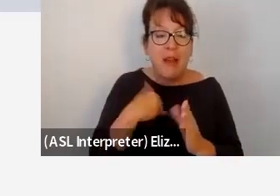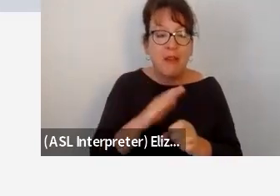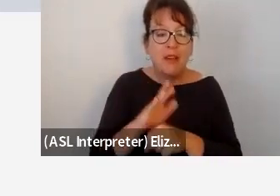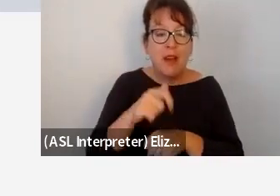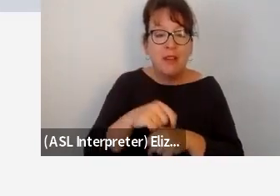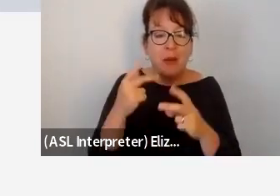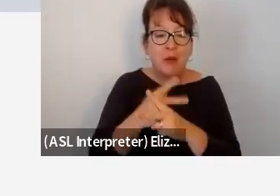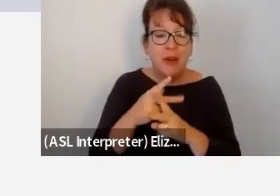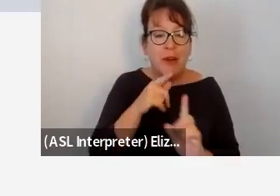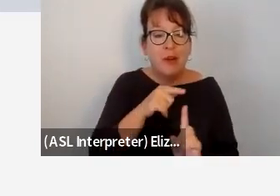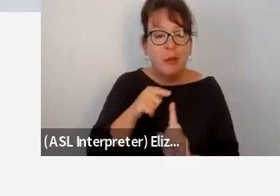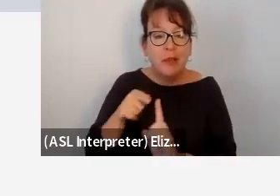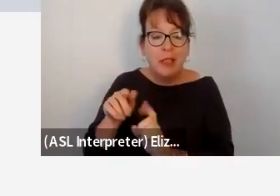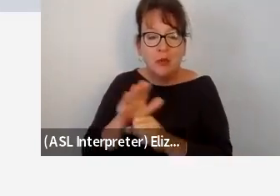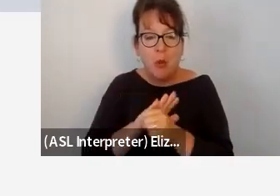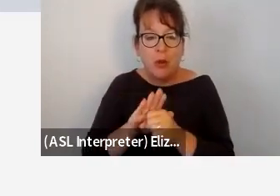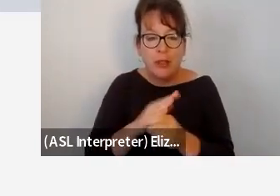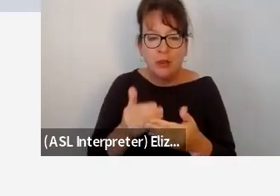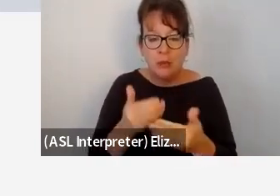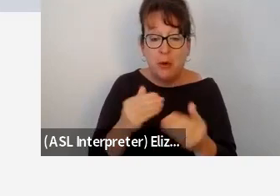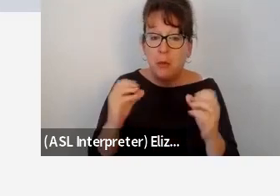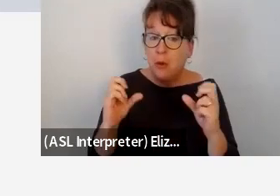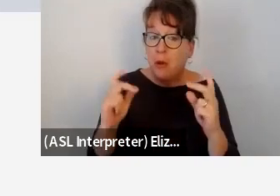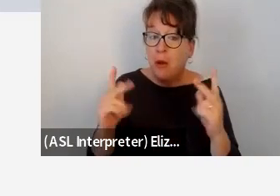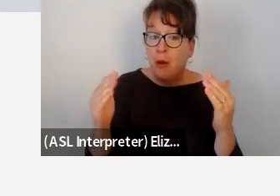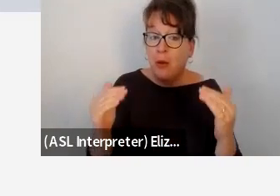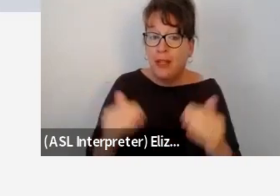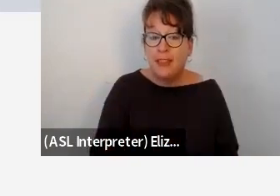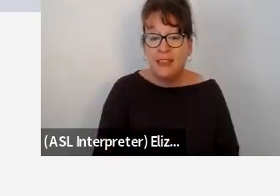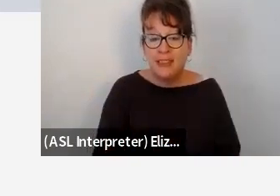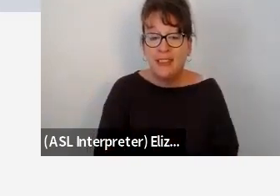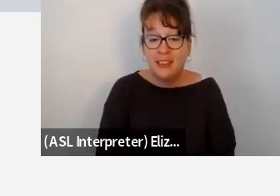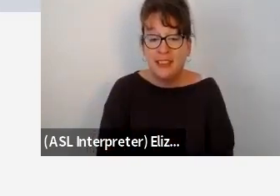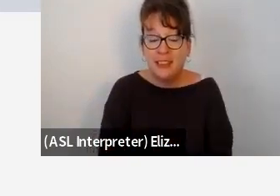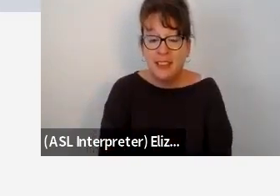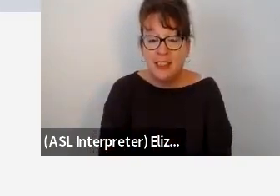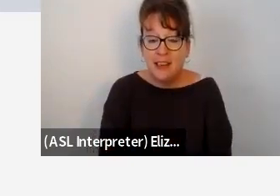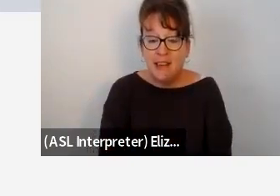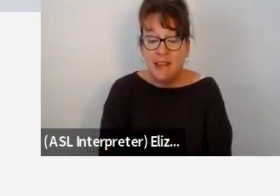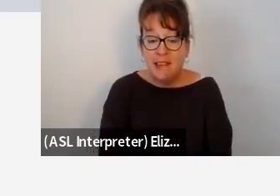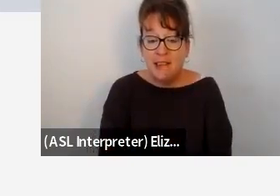this infrastructure must serve equipment purchased as part of a grant. So projects that propose only